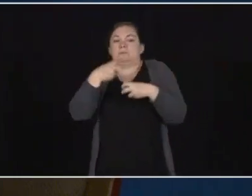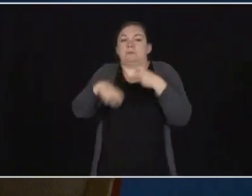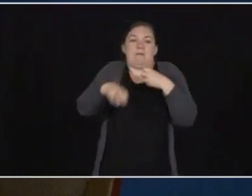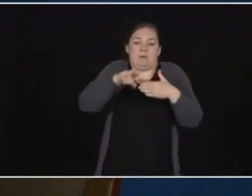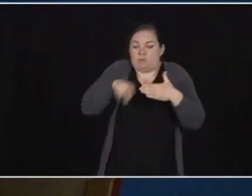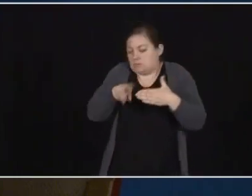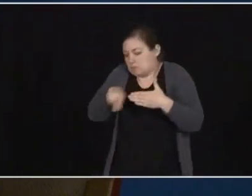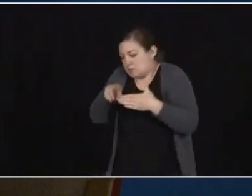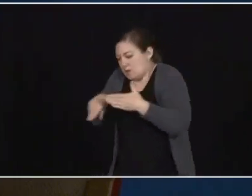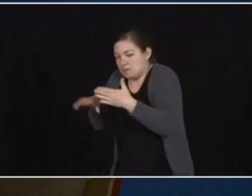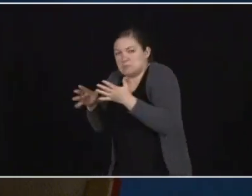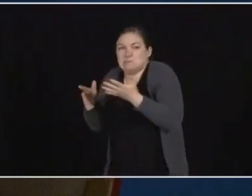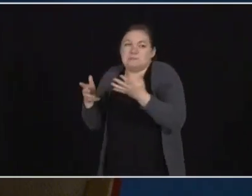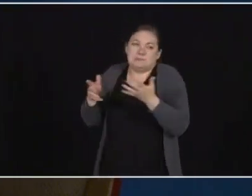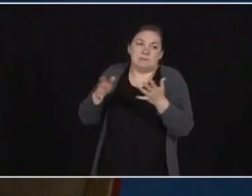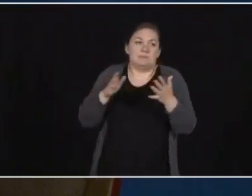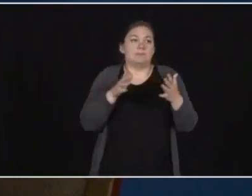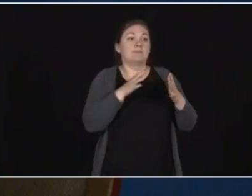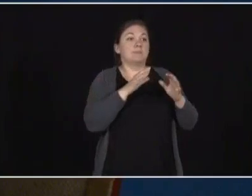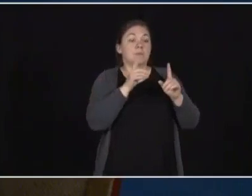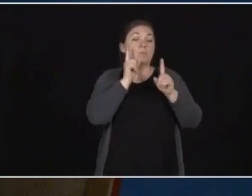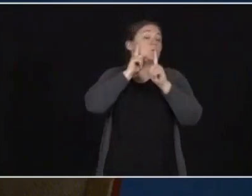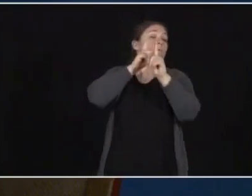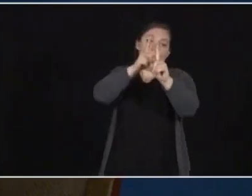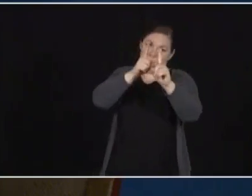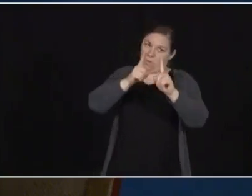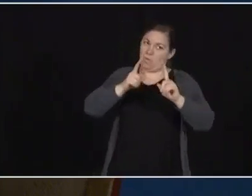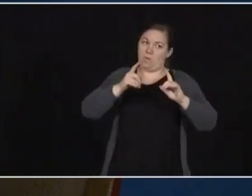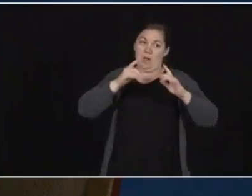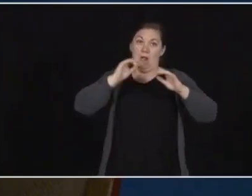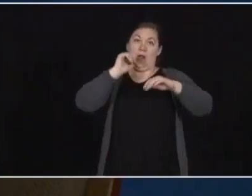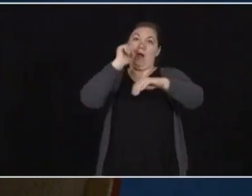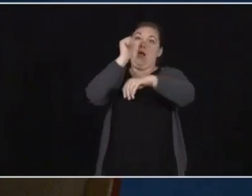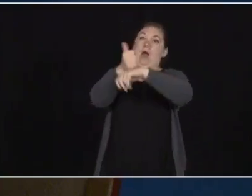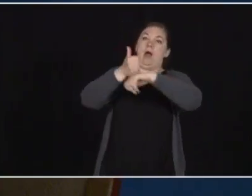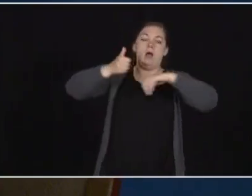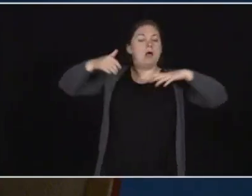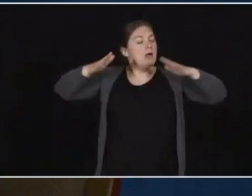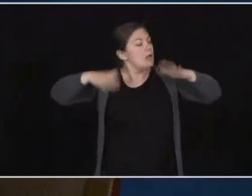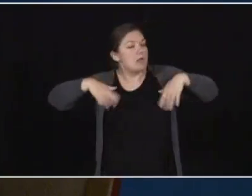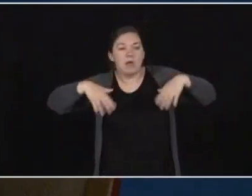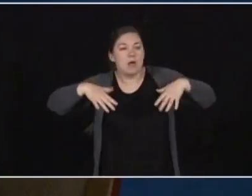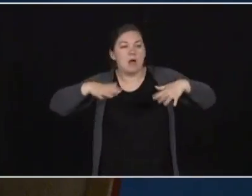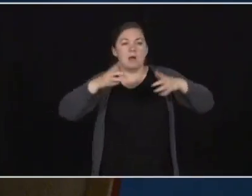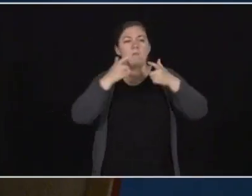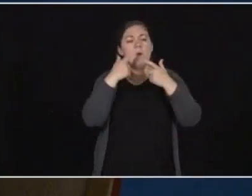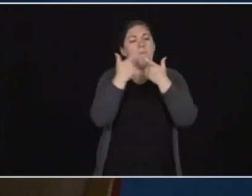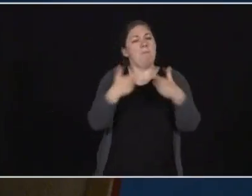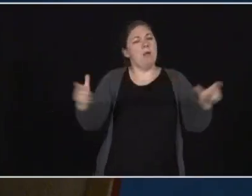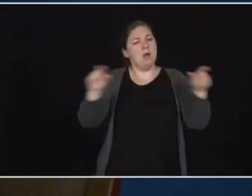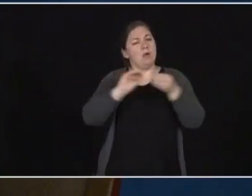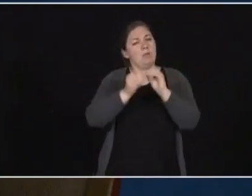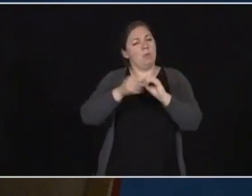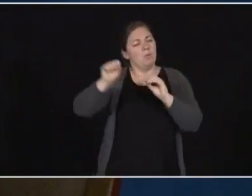But we need to look to expand. We have not set a specific target yet. Because the numbers are significant and were looking